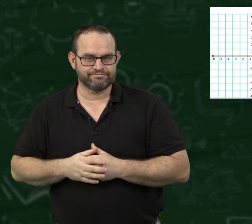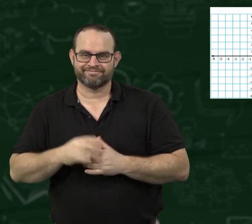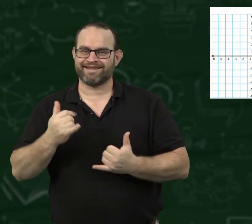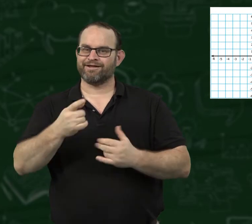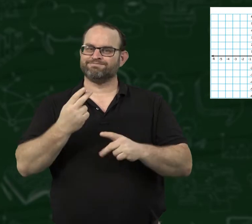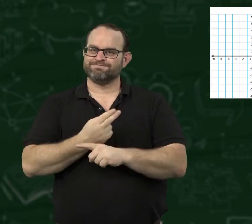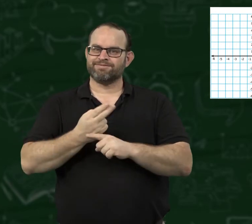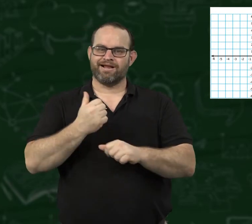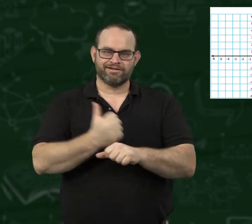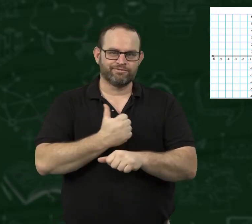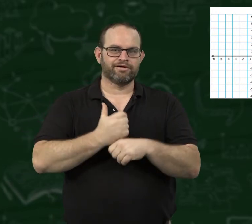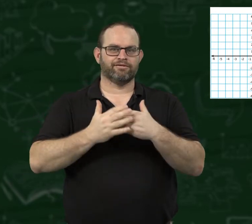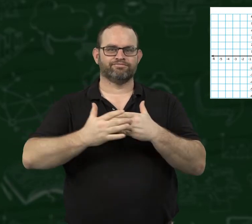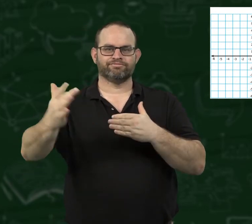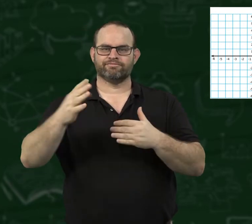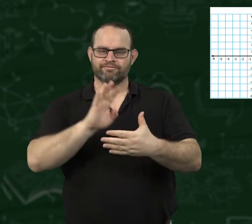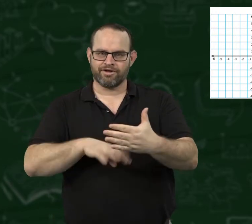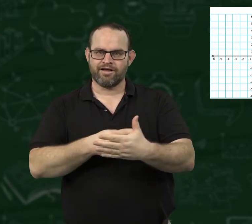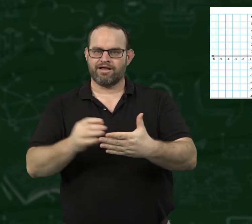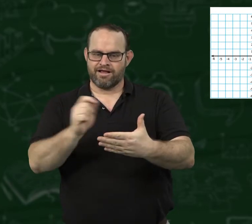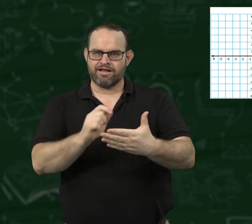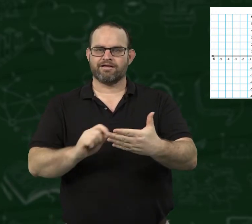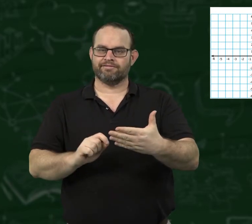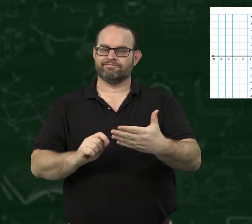Cartesian planes are used often in algebra.